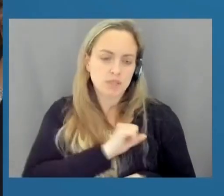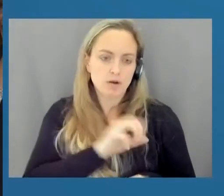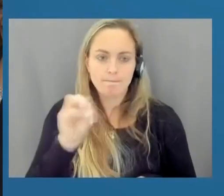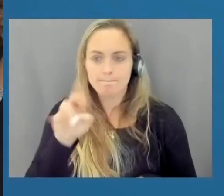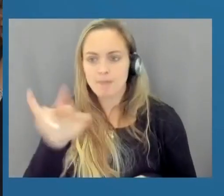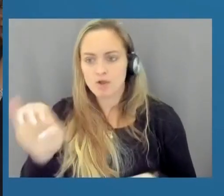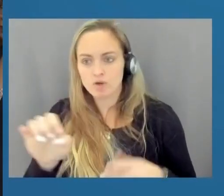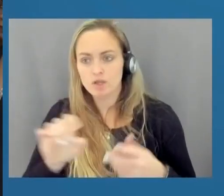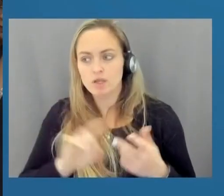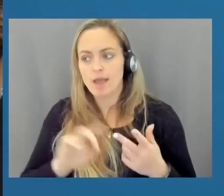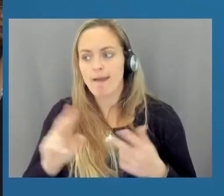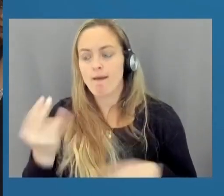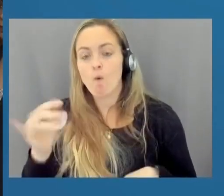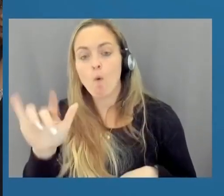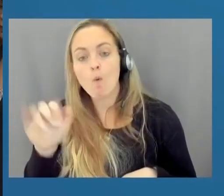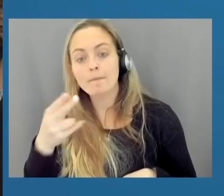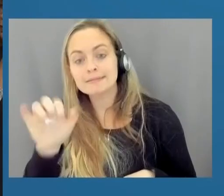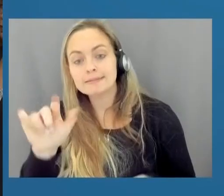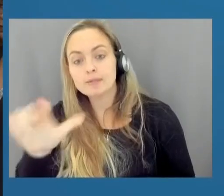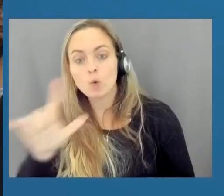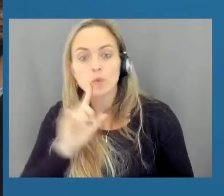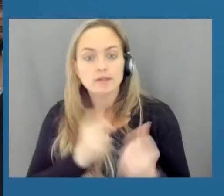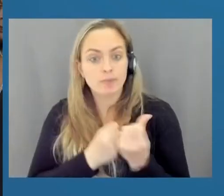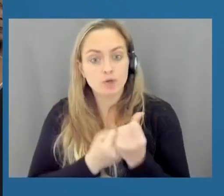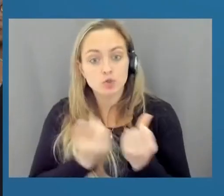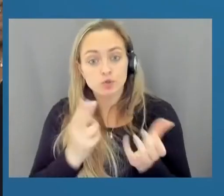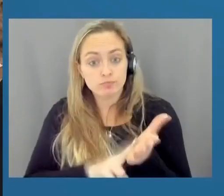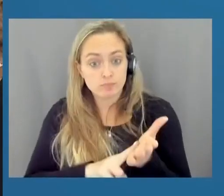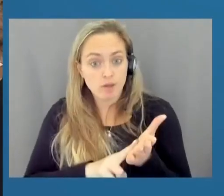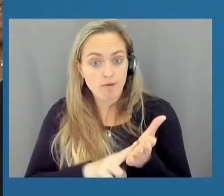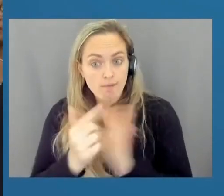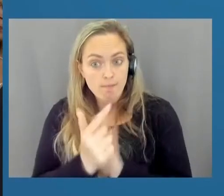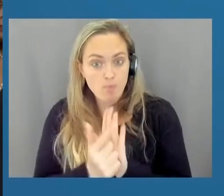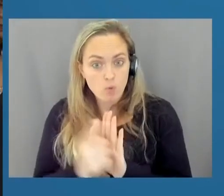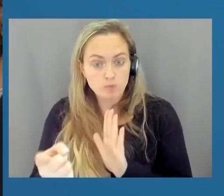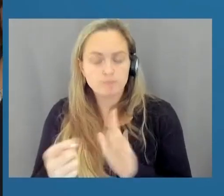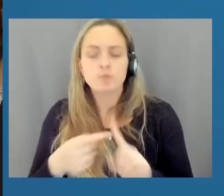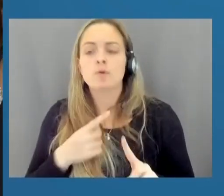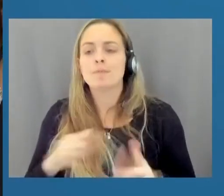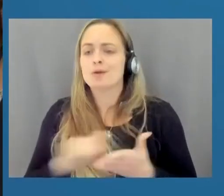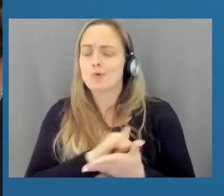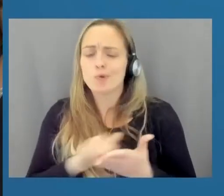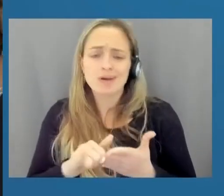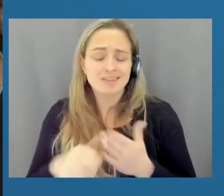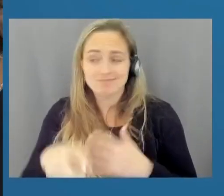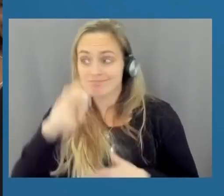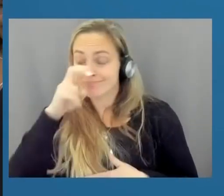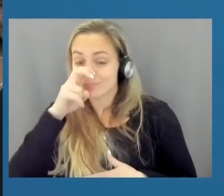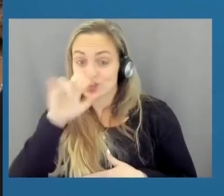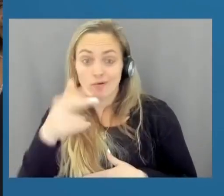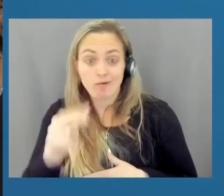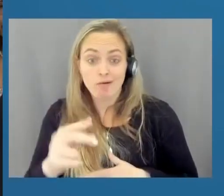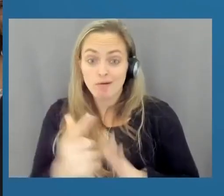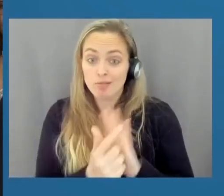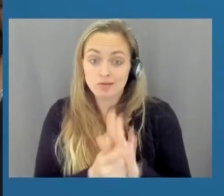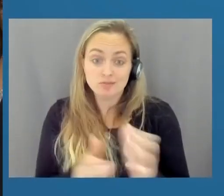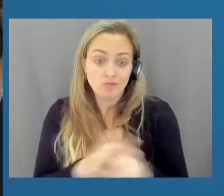who sponsored two of the bills that that you're signing. Uh, New York has among the toughest gun laws in the nation. We talk about that all the time. The governor just, uh,